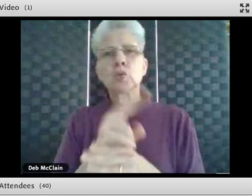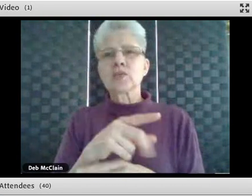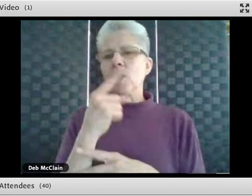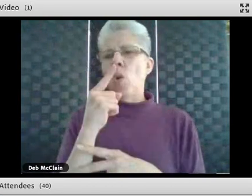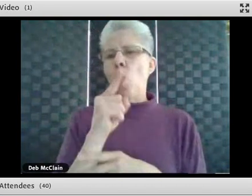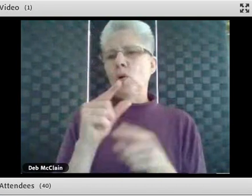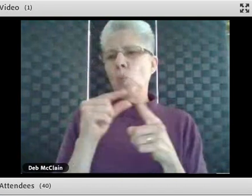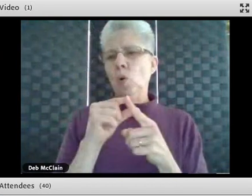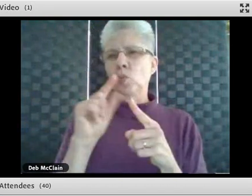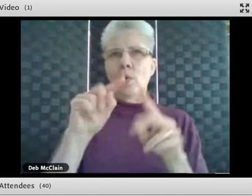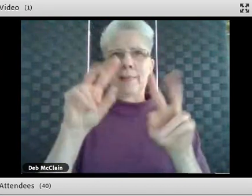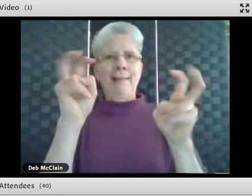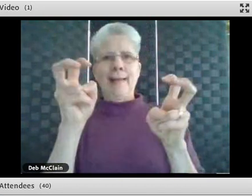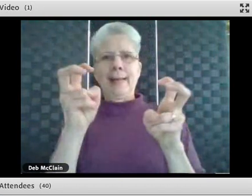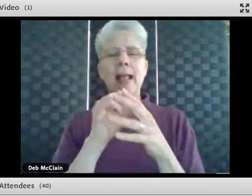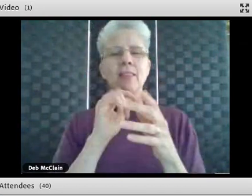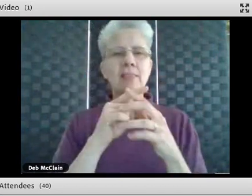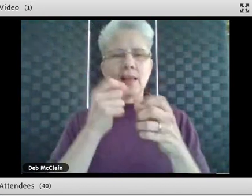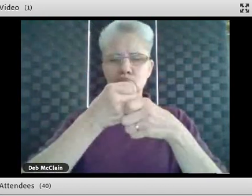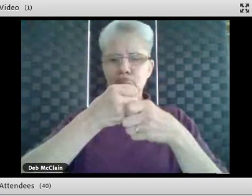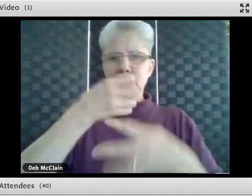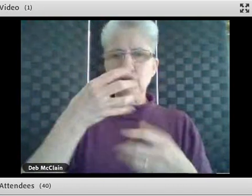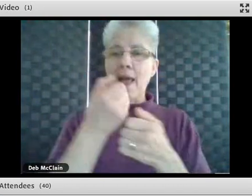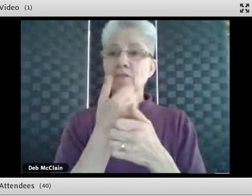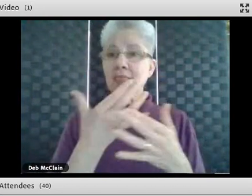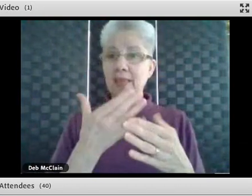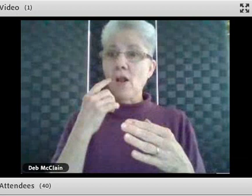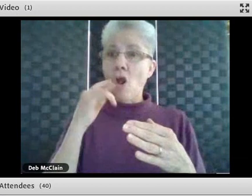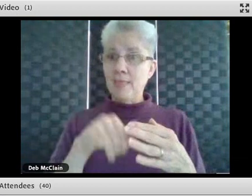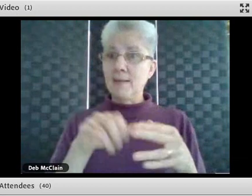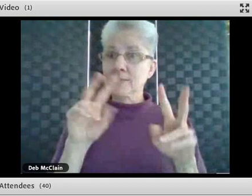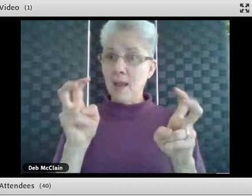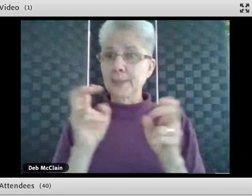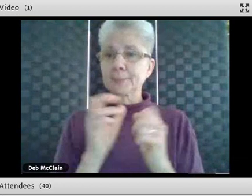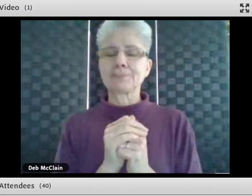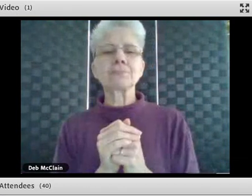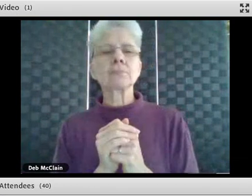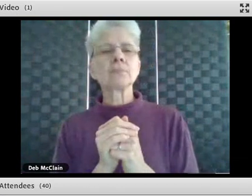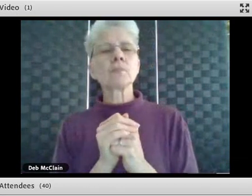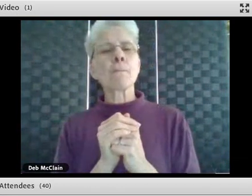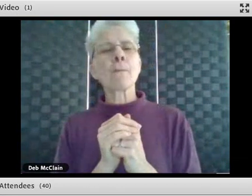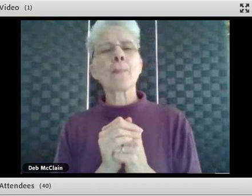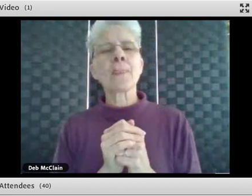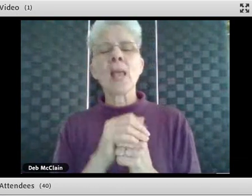One heading, and then everything on that topic will come up. Now, in Library of Congress Subject Headings,